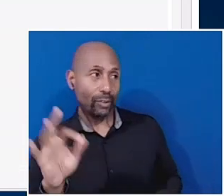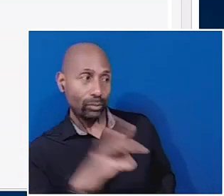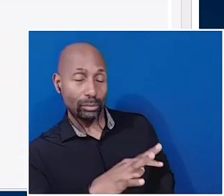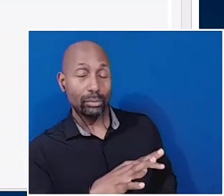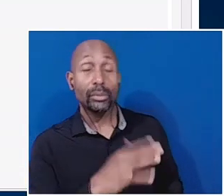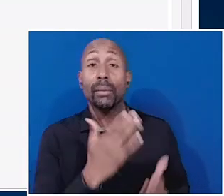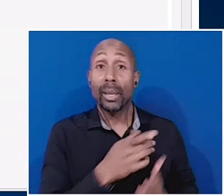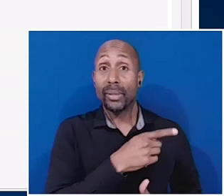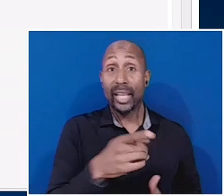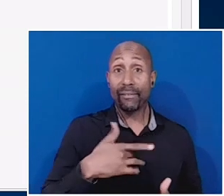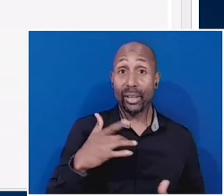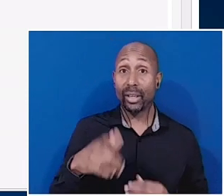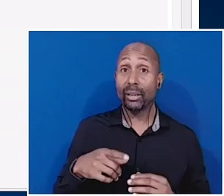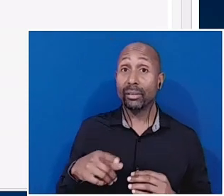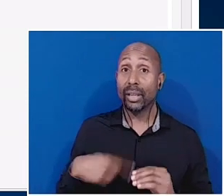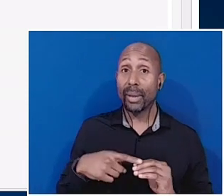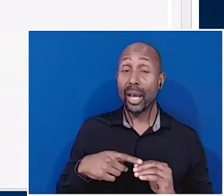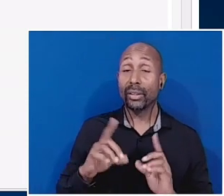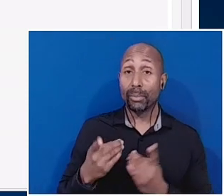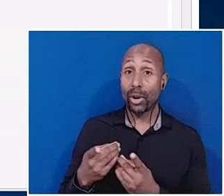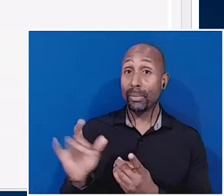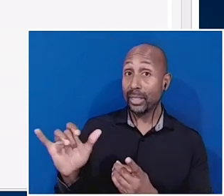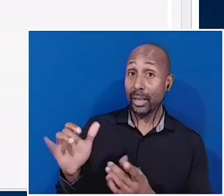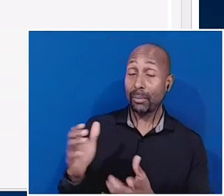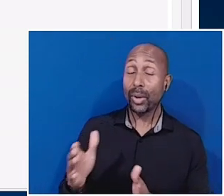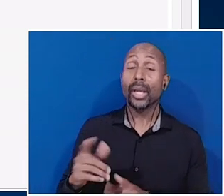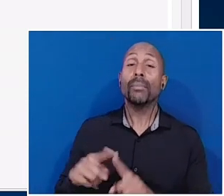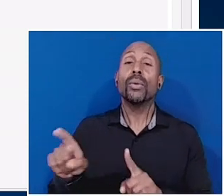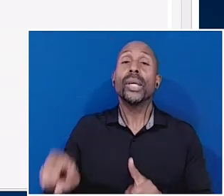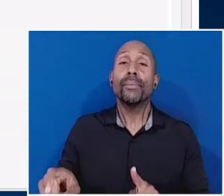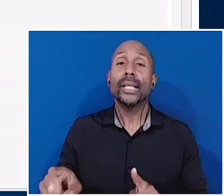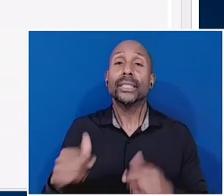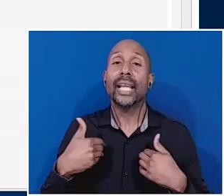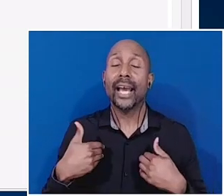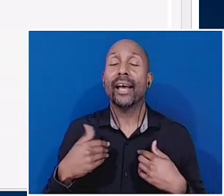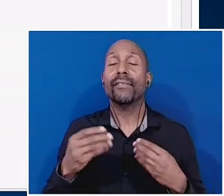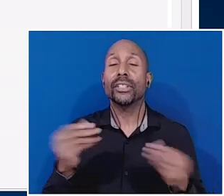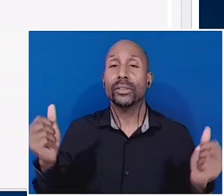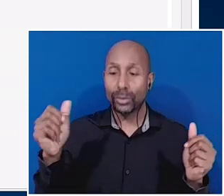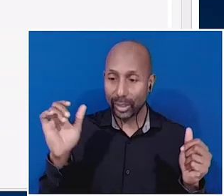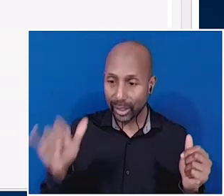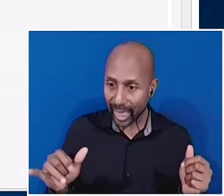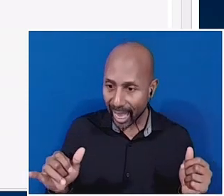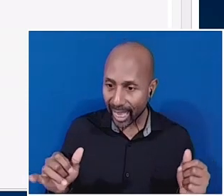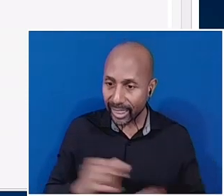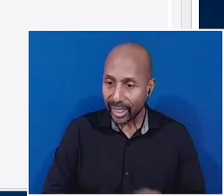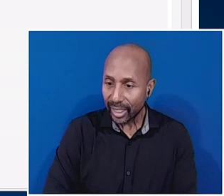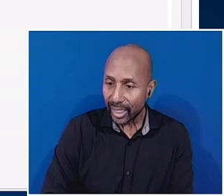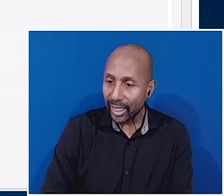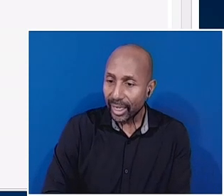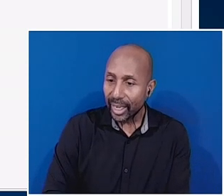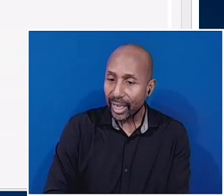need some kind of solution that takes the resources in the system and protects students when closure is going to happen,